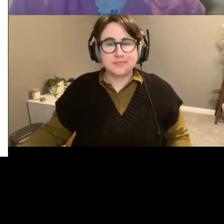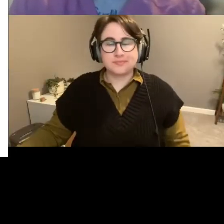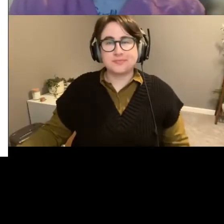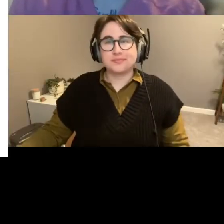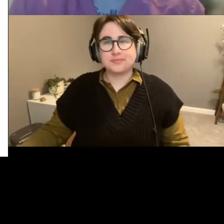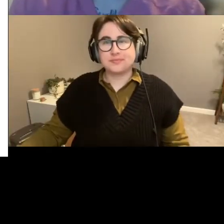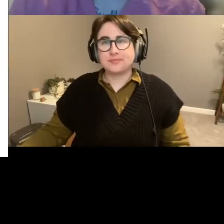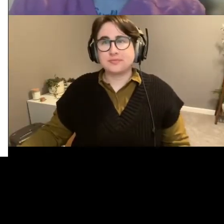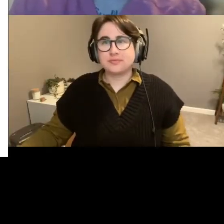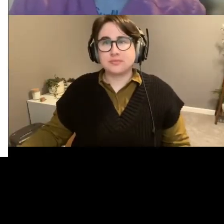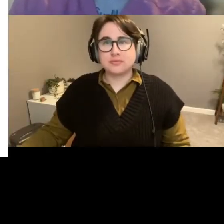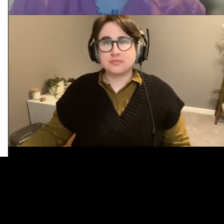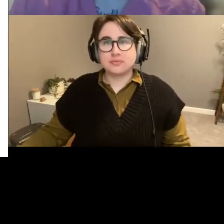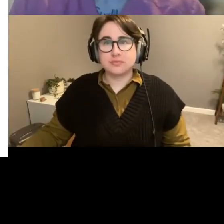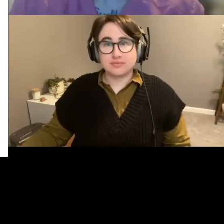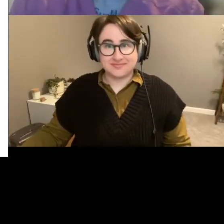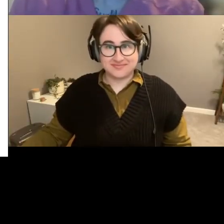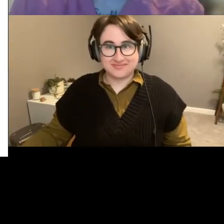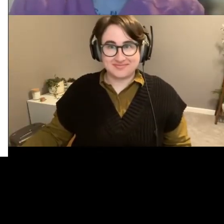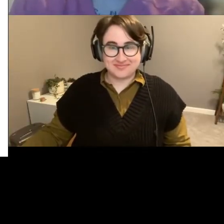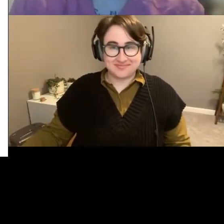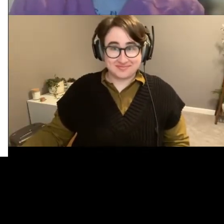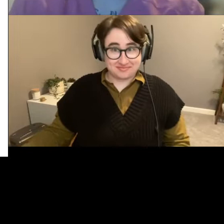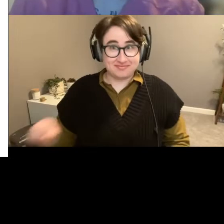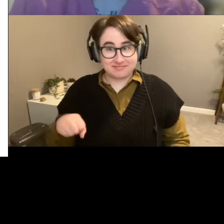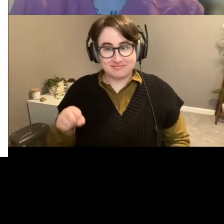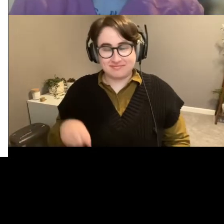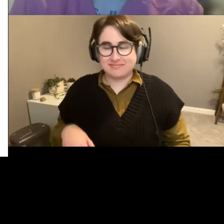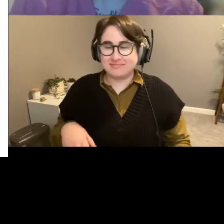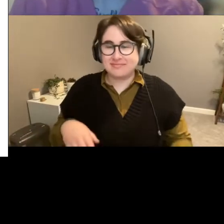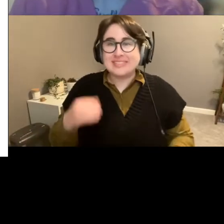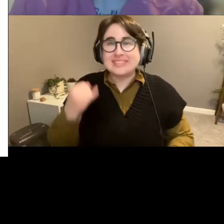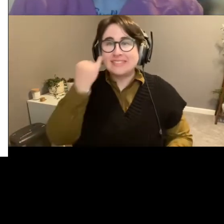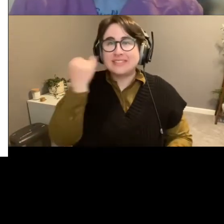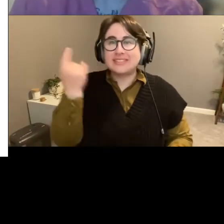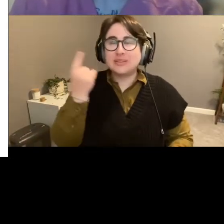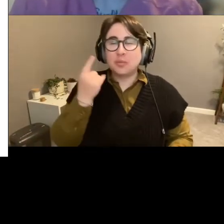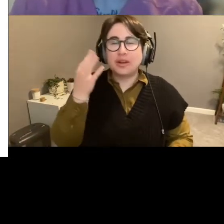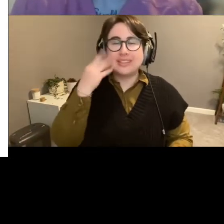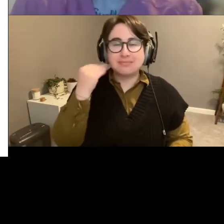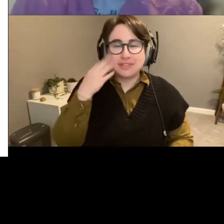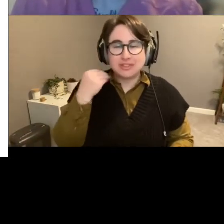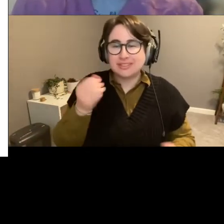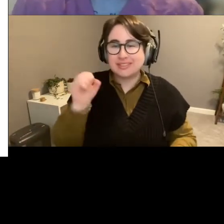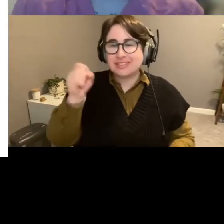experience sexual violence with someone where pregnancy is a possible outcome?